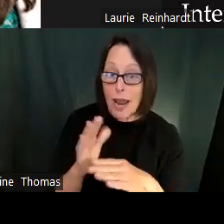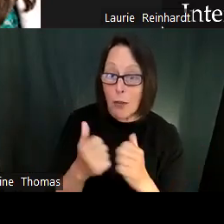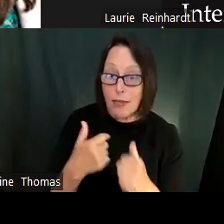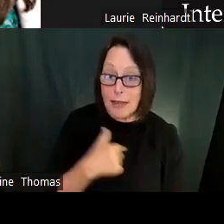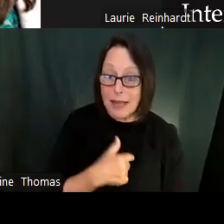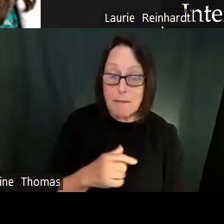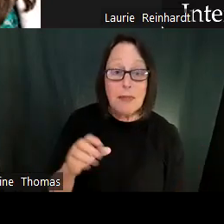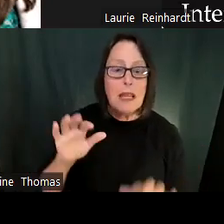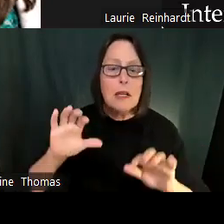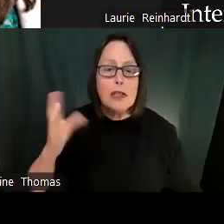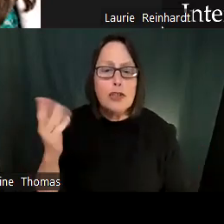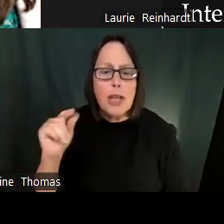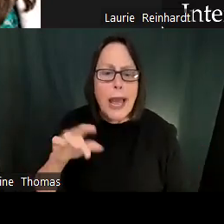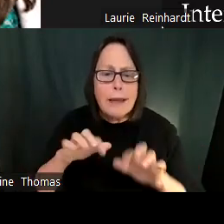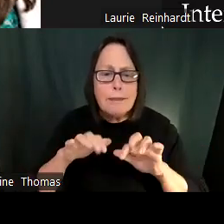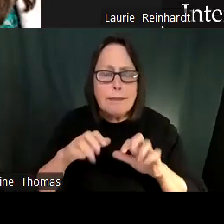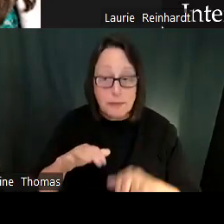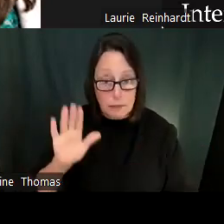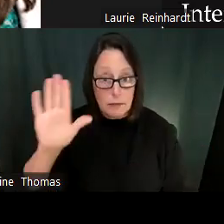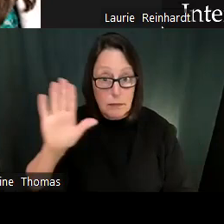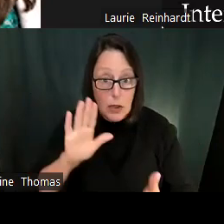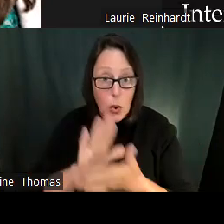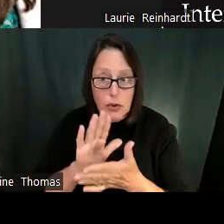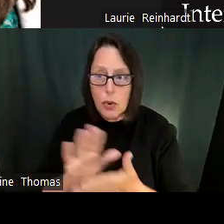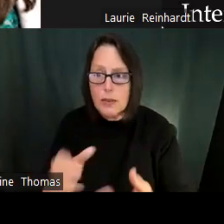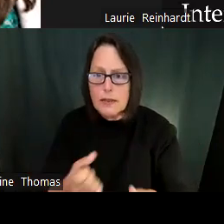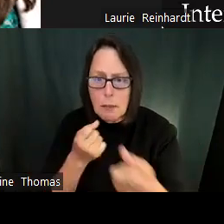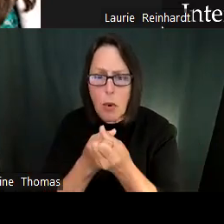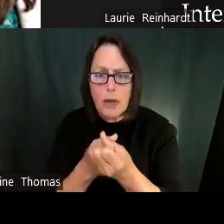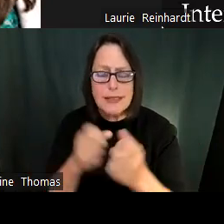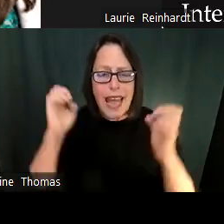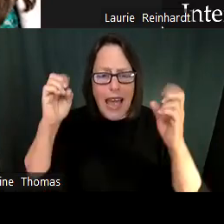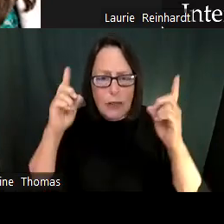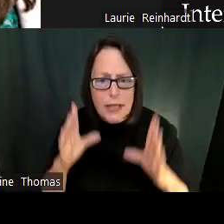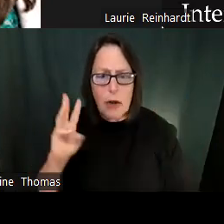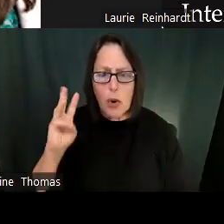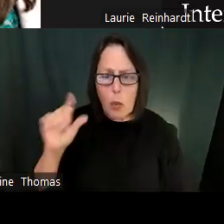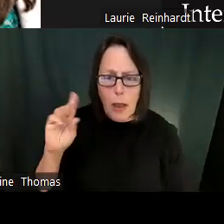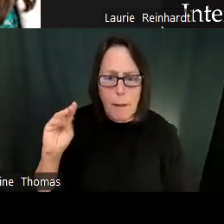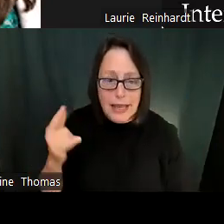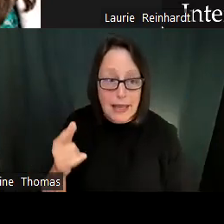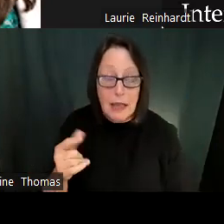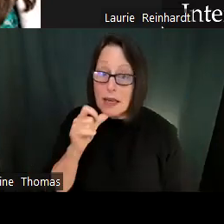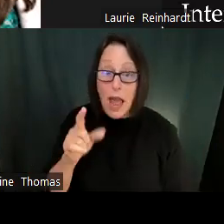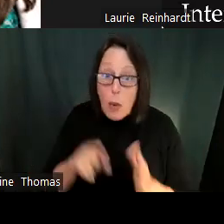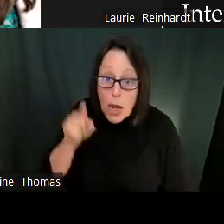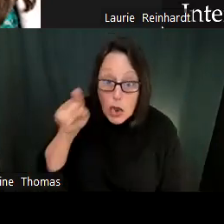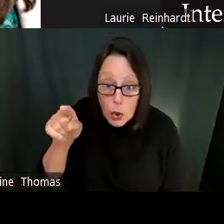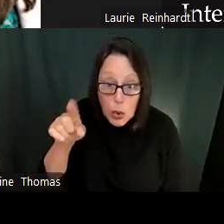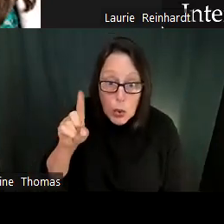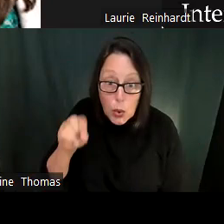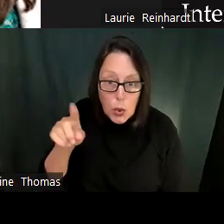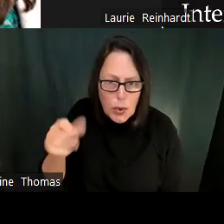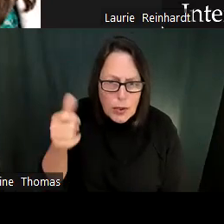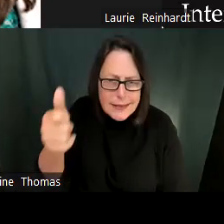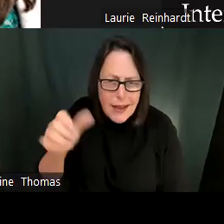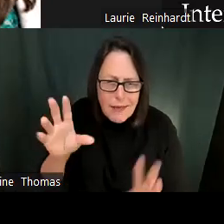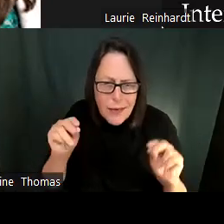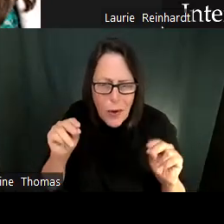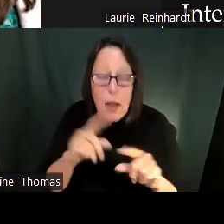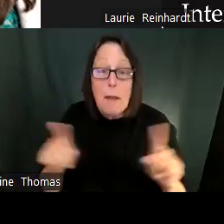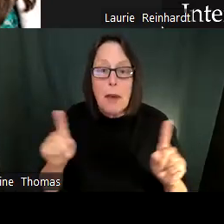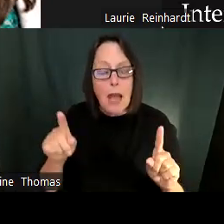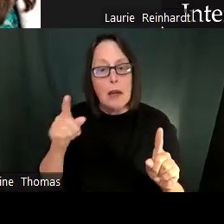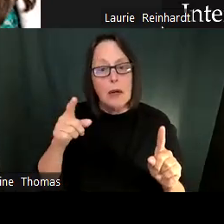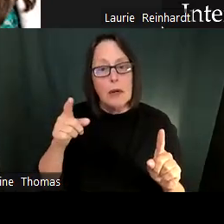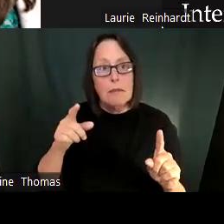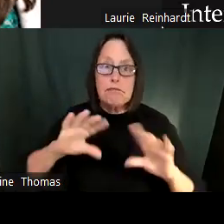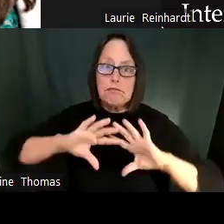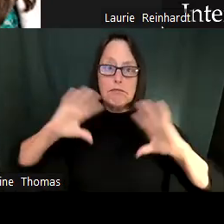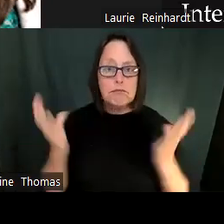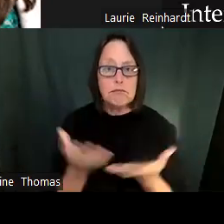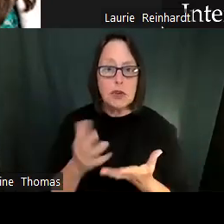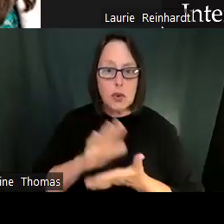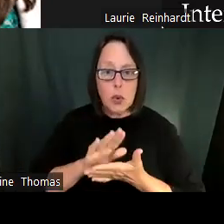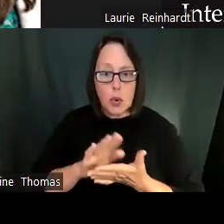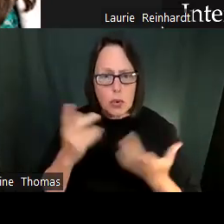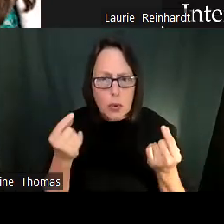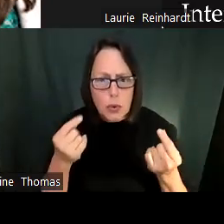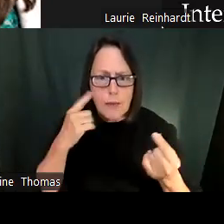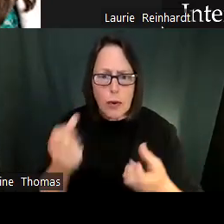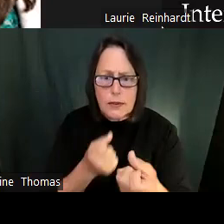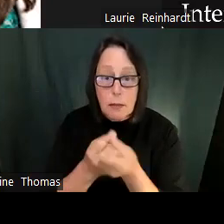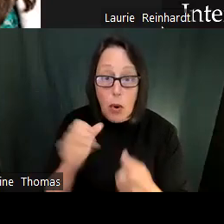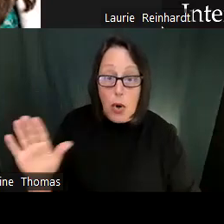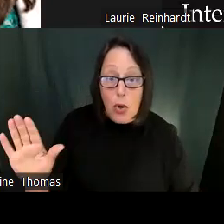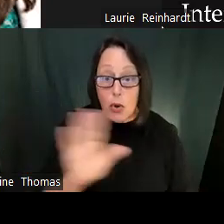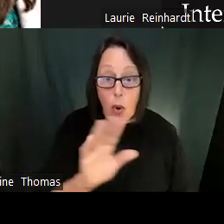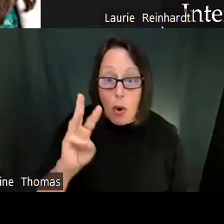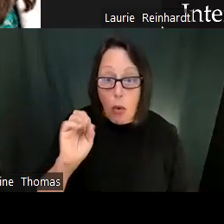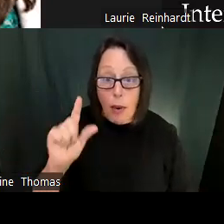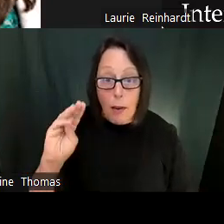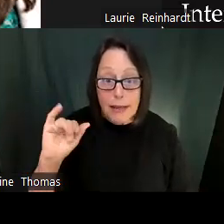That you all can actively engage it. But I'm gonna ask you to actually share some out.